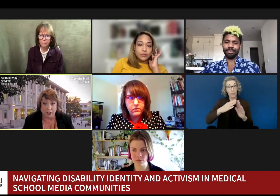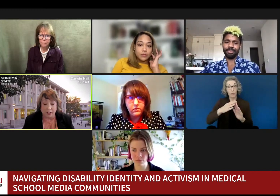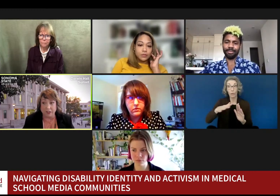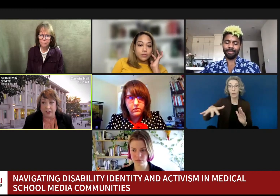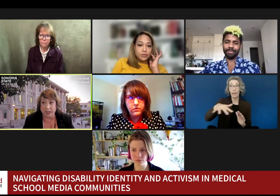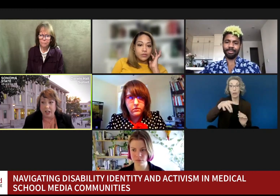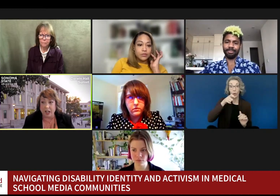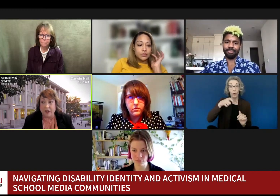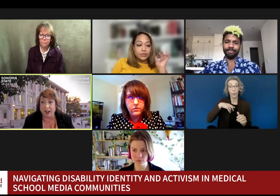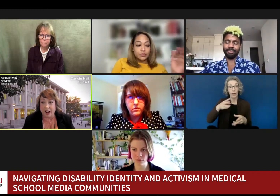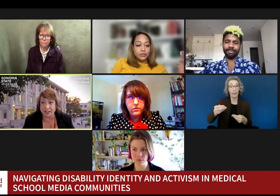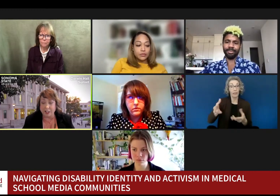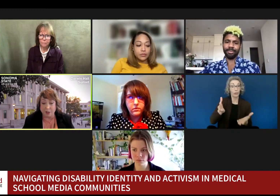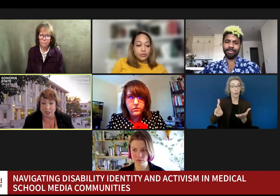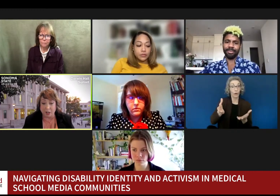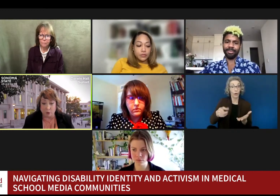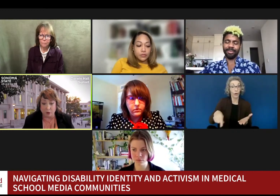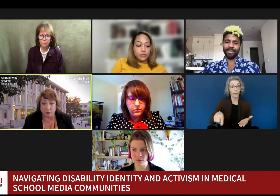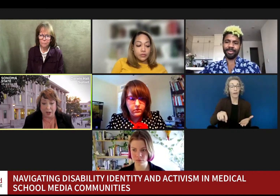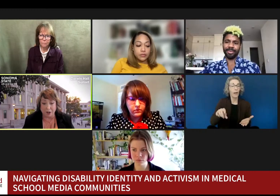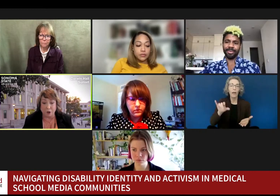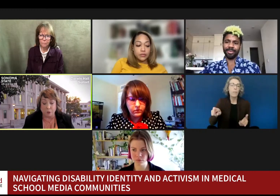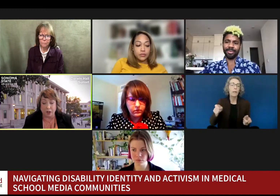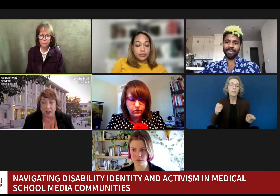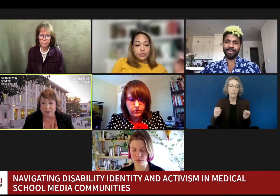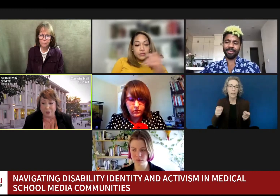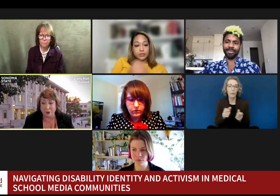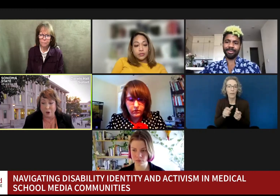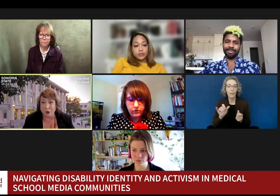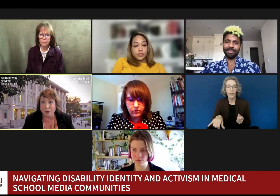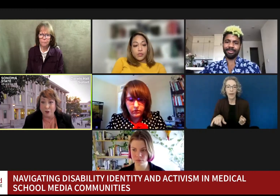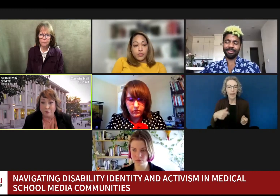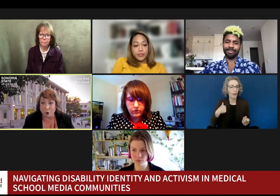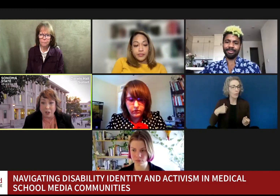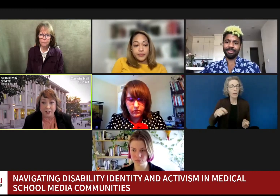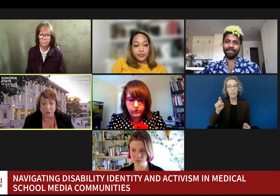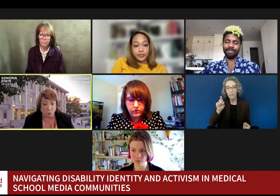And I think that has to be dealt with, we have to refocus on what